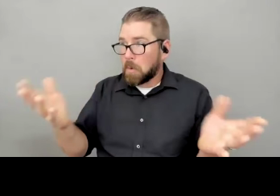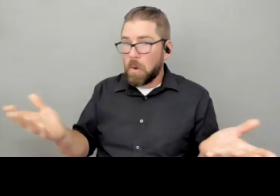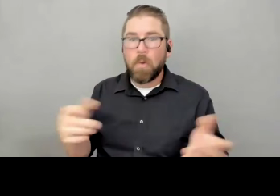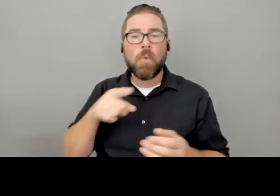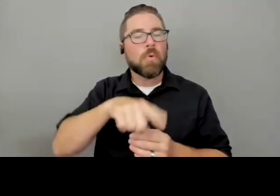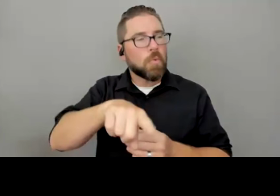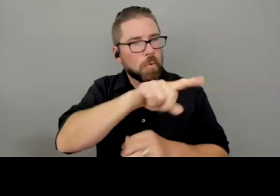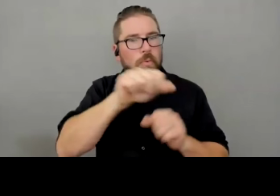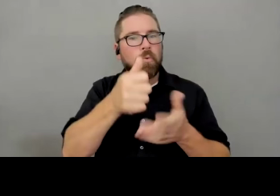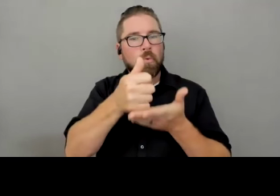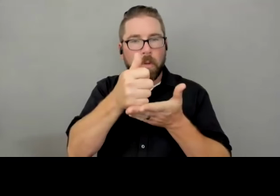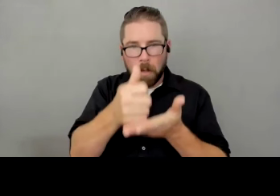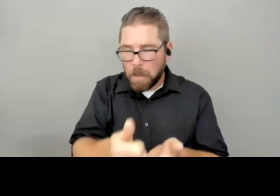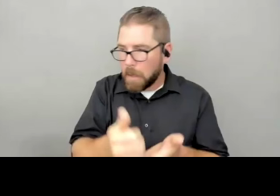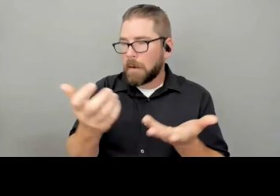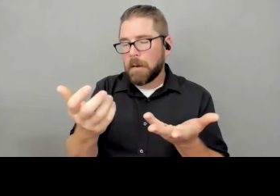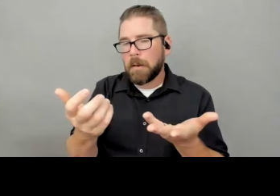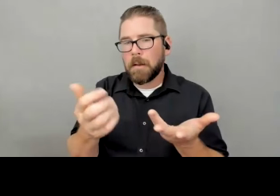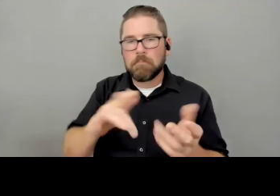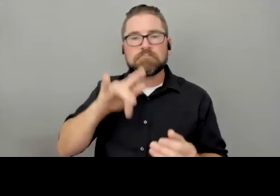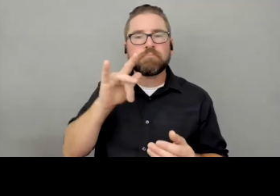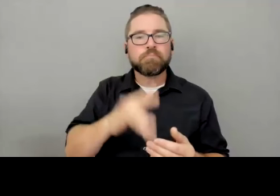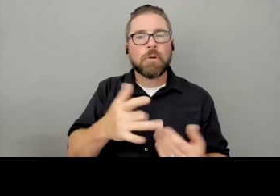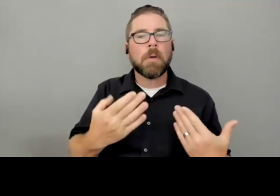that would save us time because imagine that student who's already,